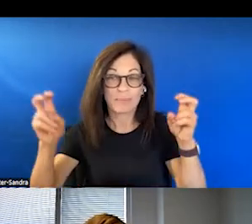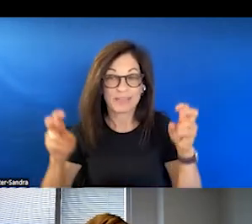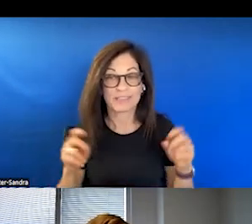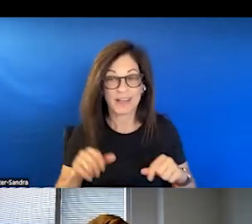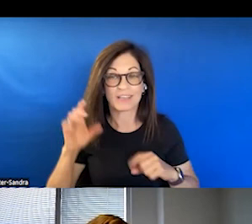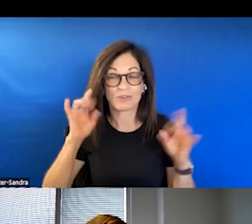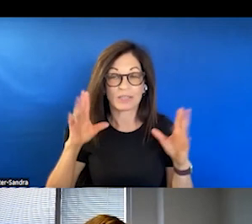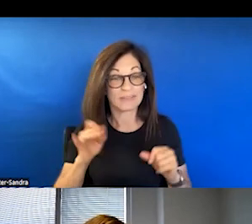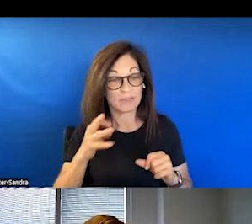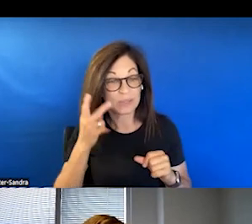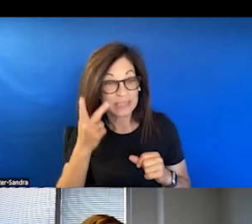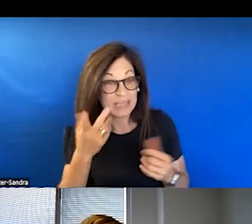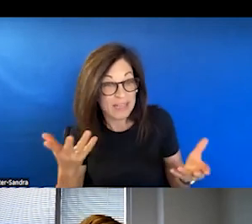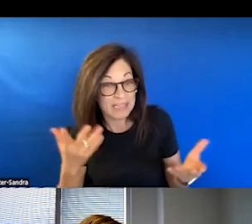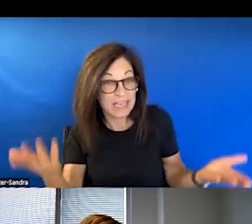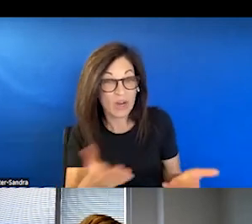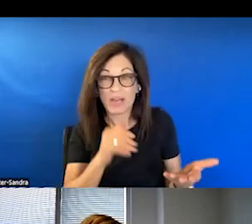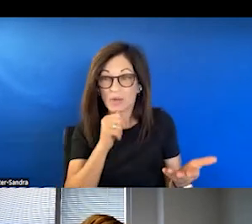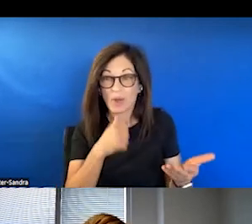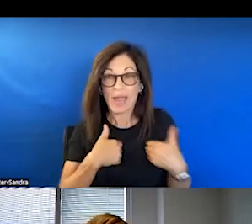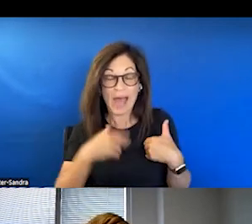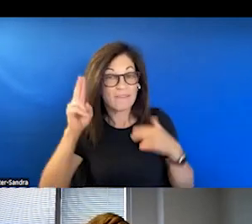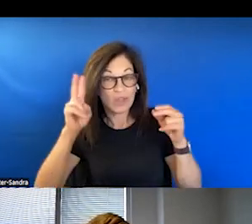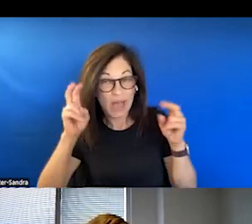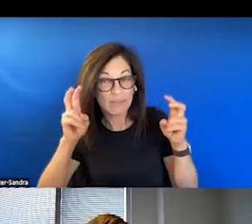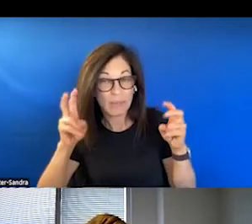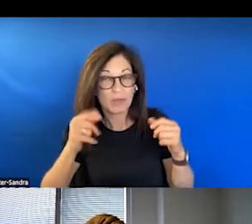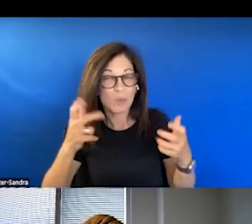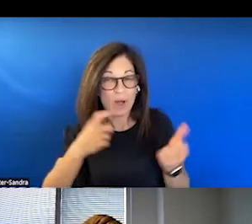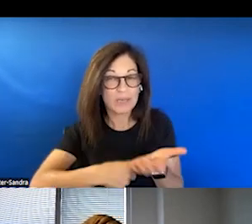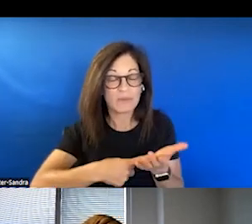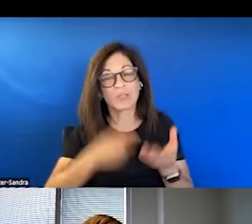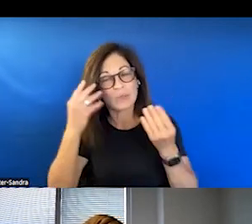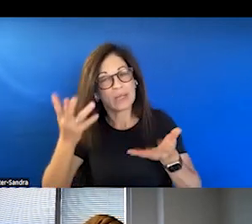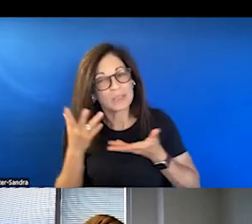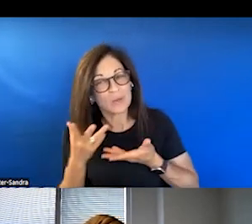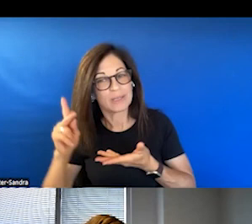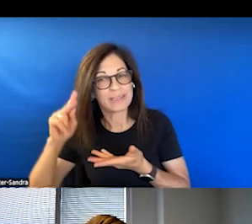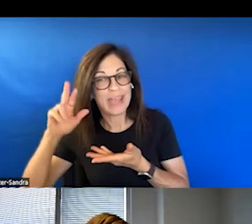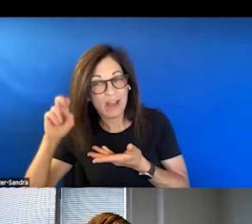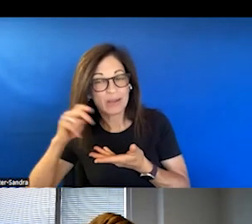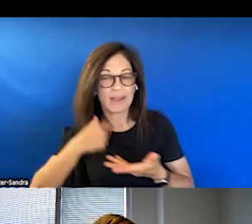PLEASE FEEL FREE TO, TO, LET KAREN AND THE TEAM KNOW. THANK YOU SO MUCH. FOR YOUR JOINING THE